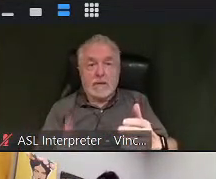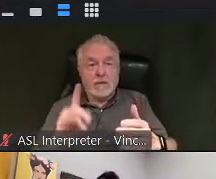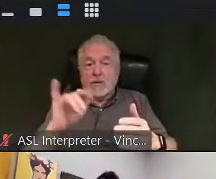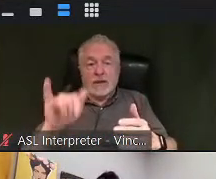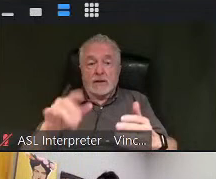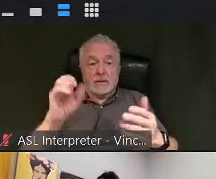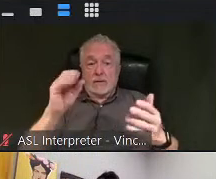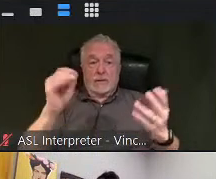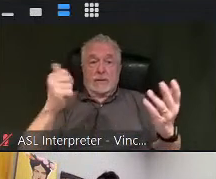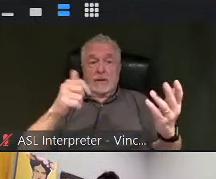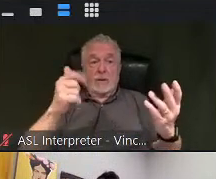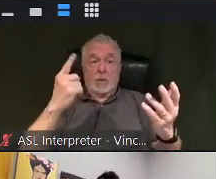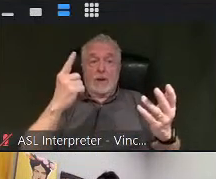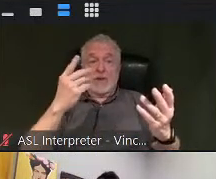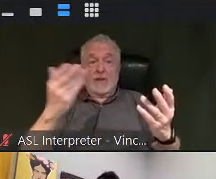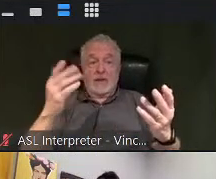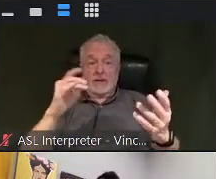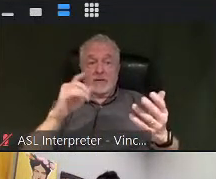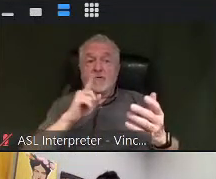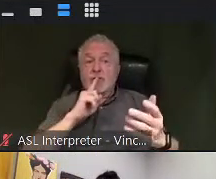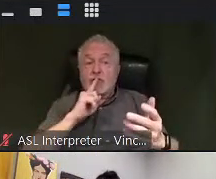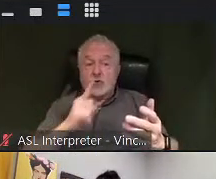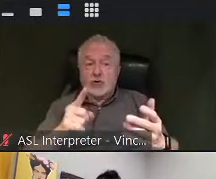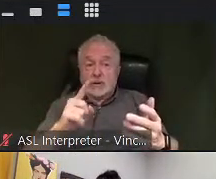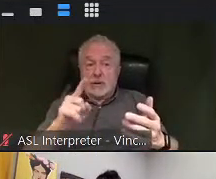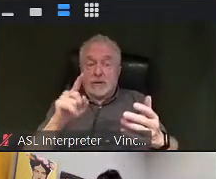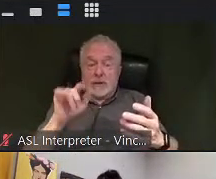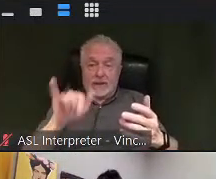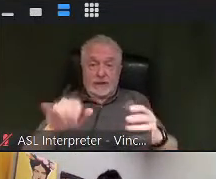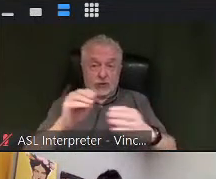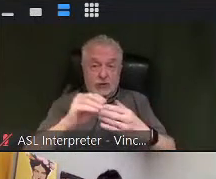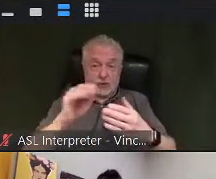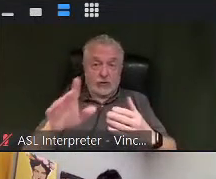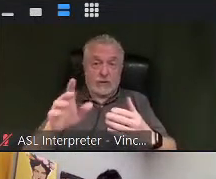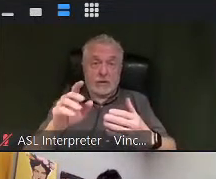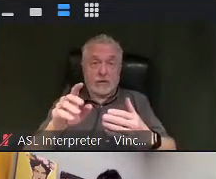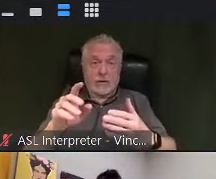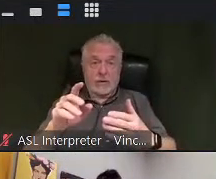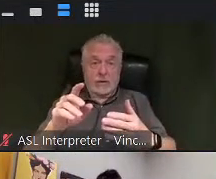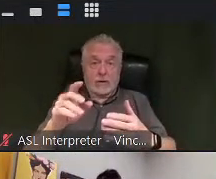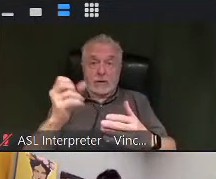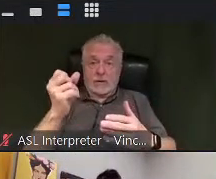So one of the things is for sure that the students are 12 and up.